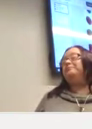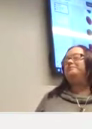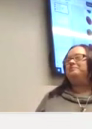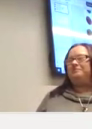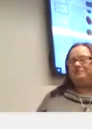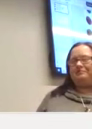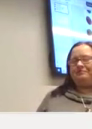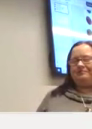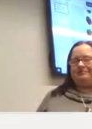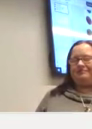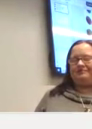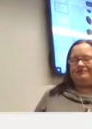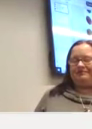Even if you're modifying a game, whether it's for a different audience, a different purpose, just adding some house rules for, you know, to make a game more accessible.